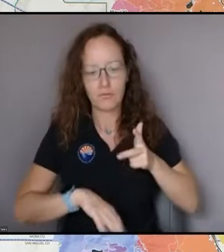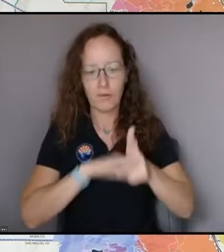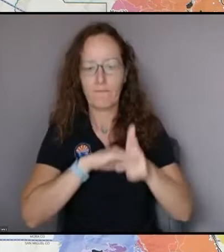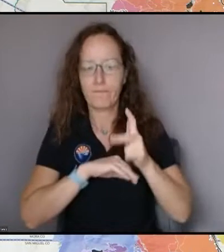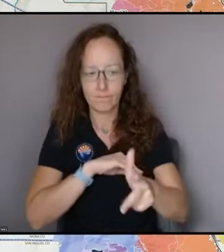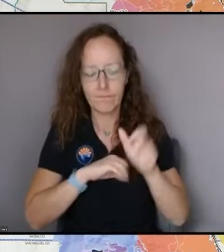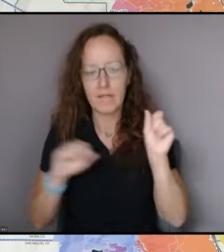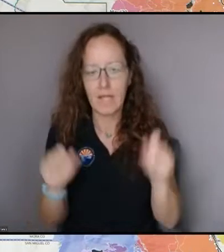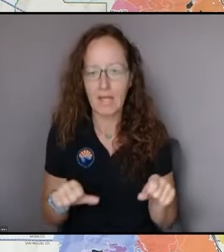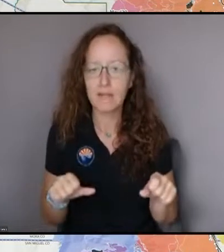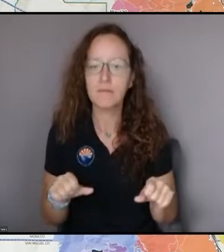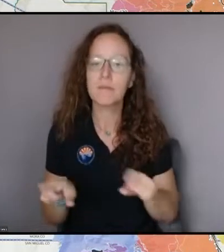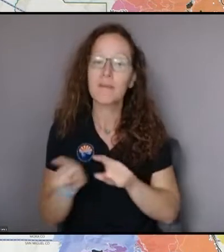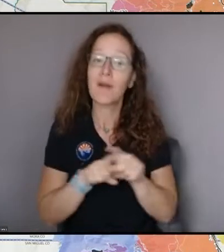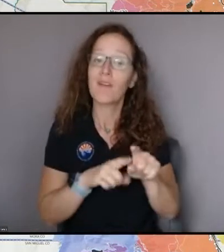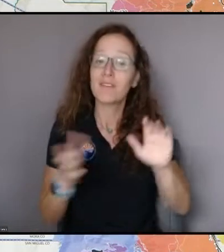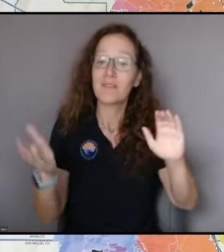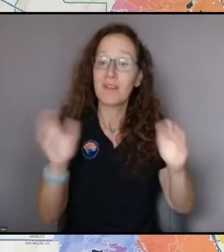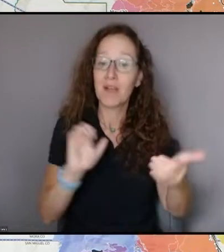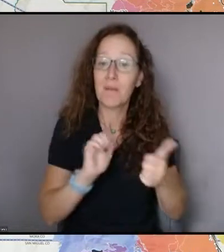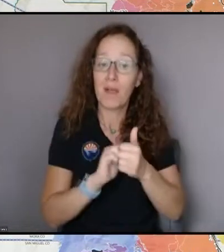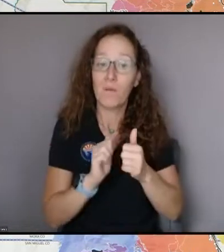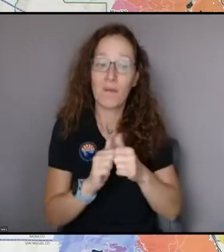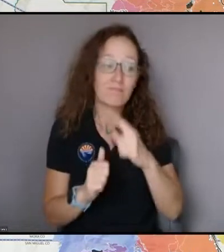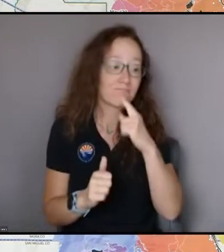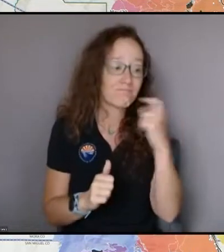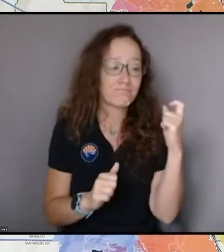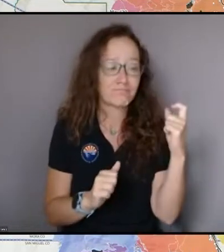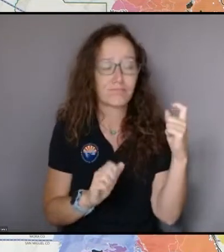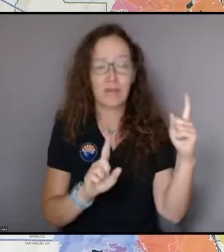impacts that the drought, the lack of snow pack, and just the